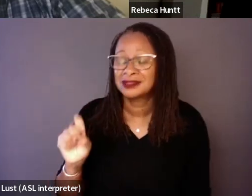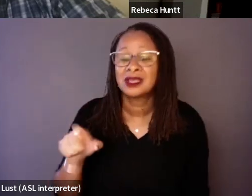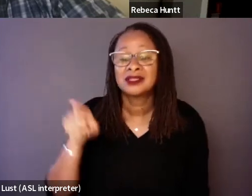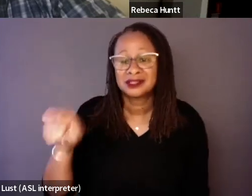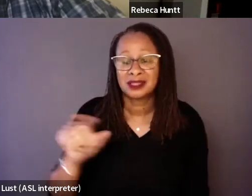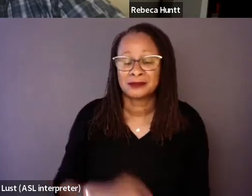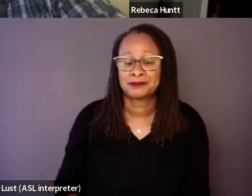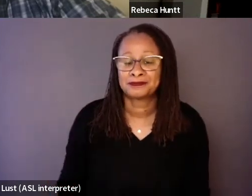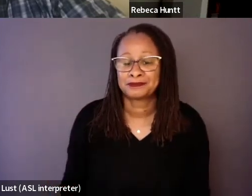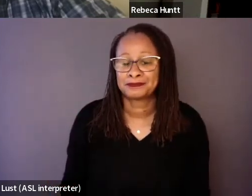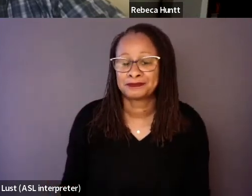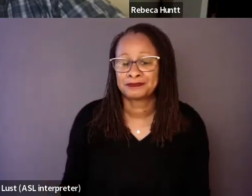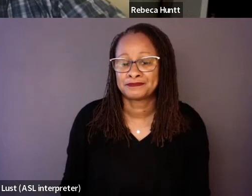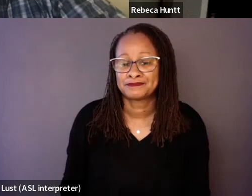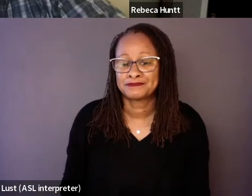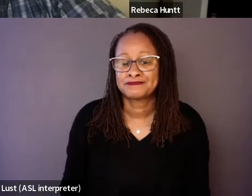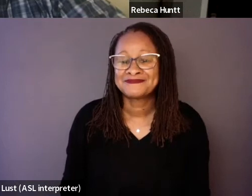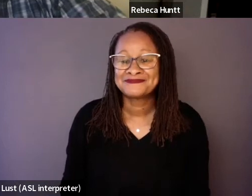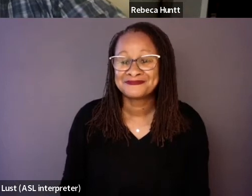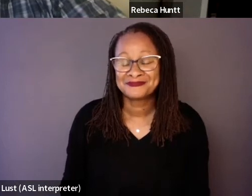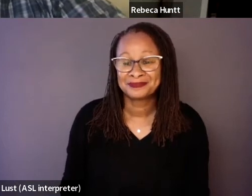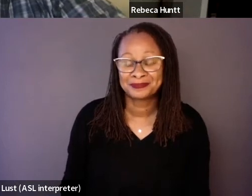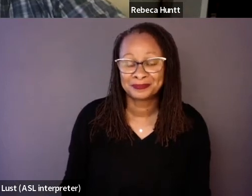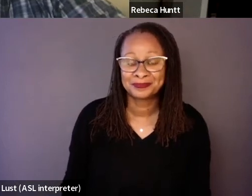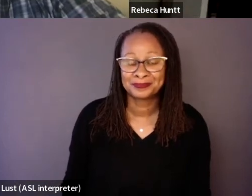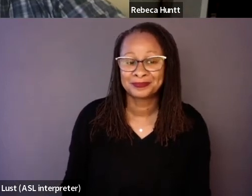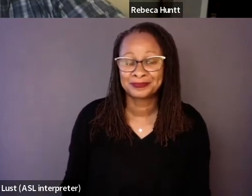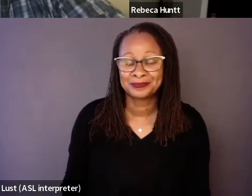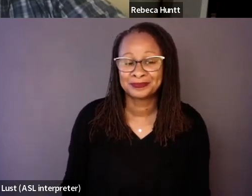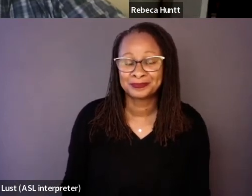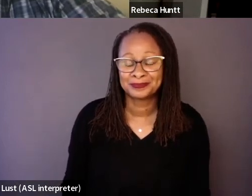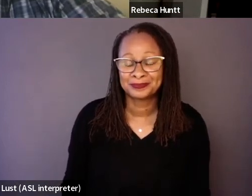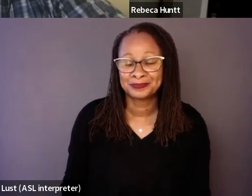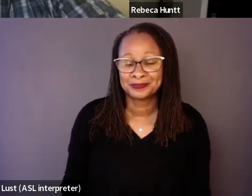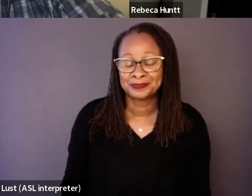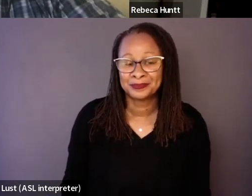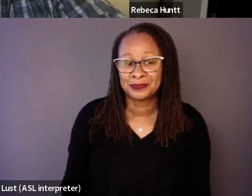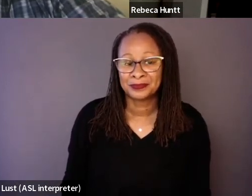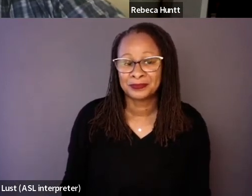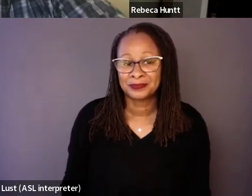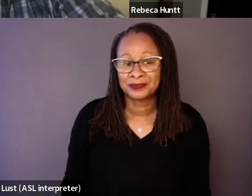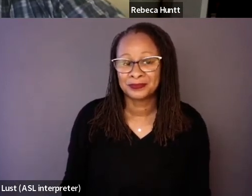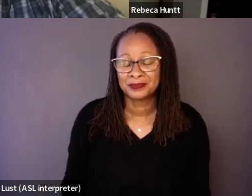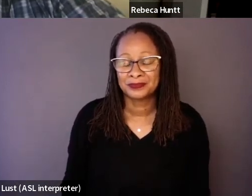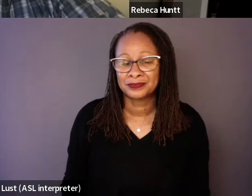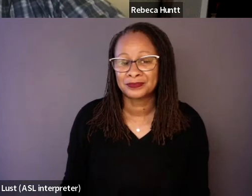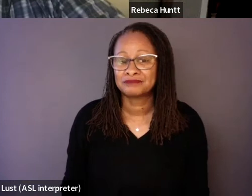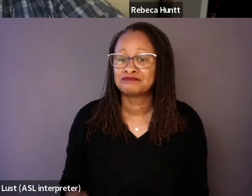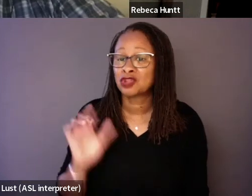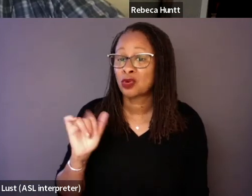famous Palancas, I would say, so yeah. awesome. How did you go about, you know, the interviews with your parents?